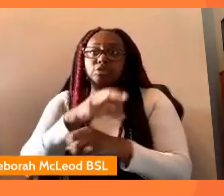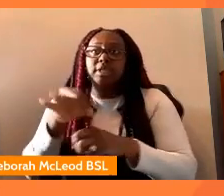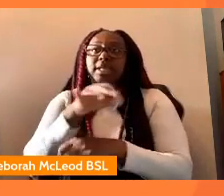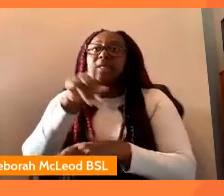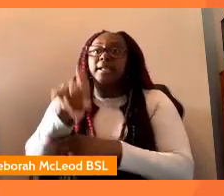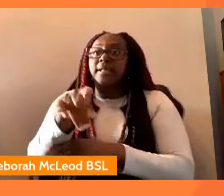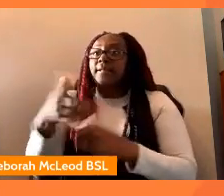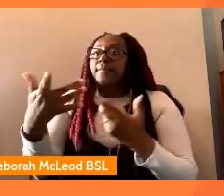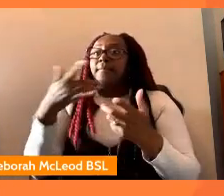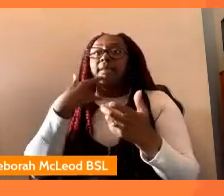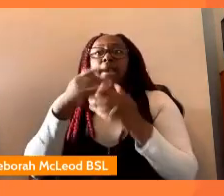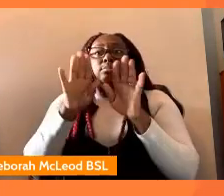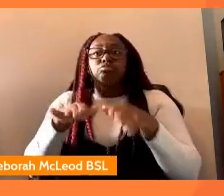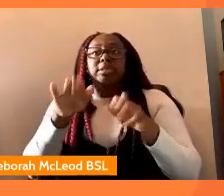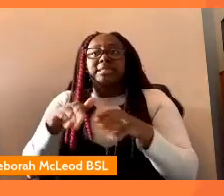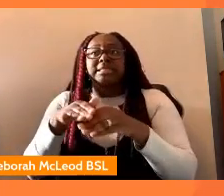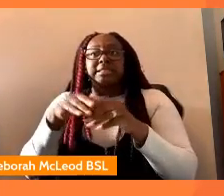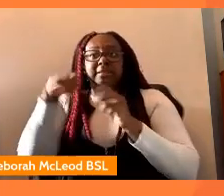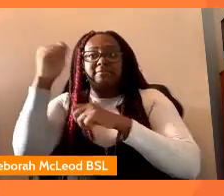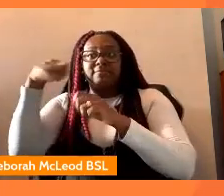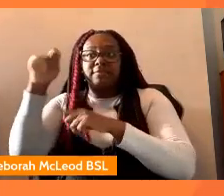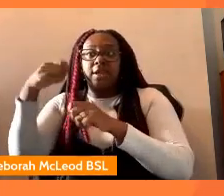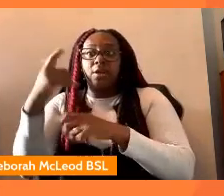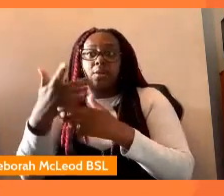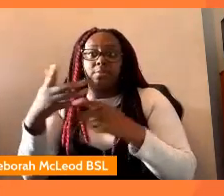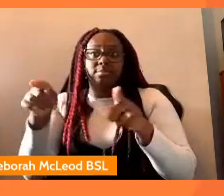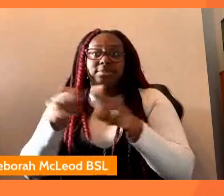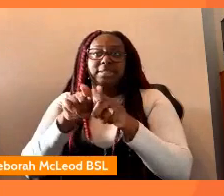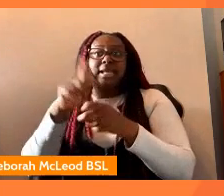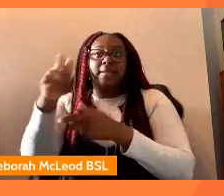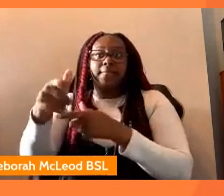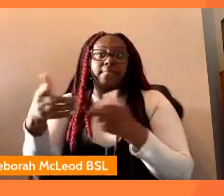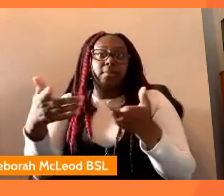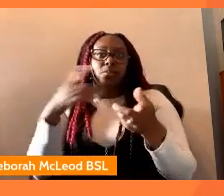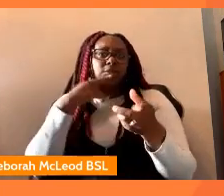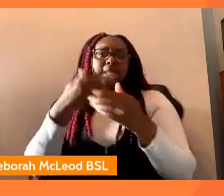British Film Institute, and Sandwell Archives to source archival footage